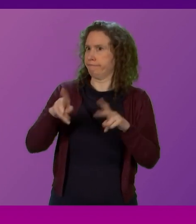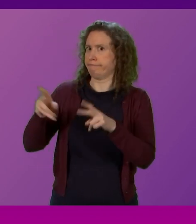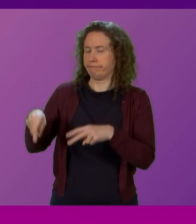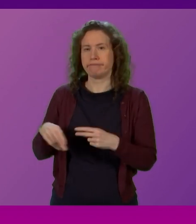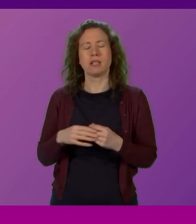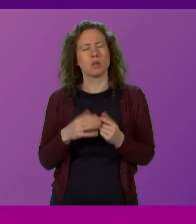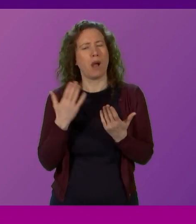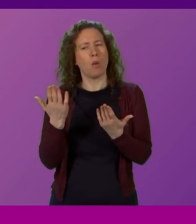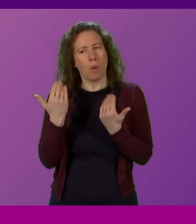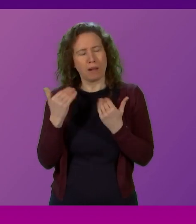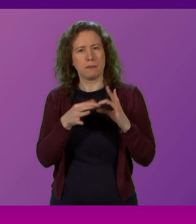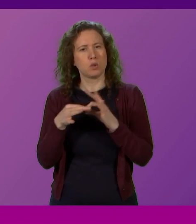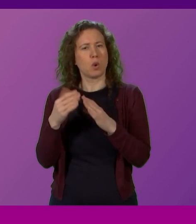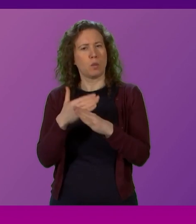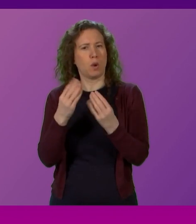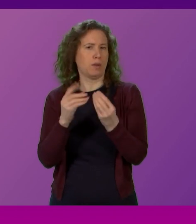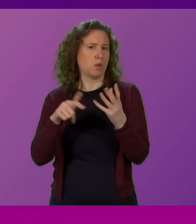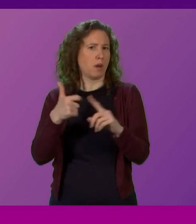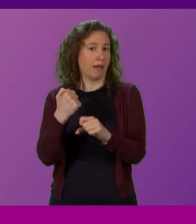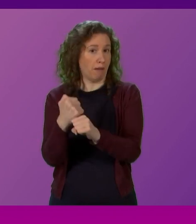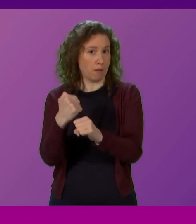the joint work with the UK Government on that.